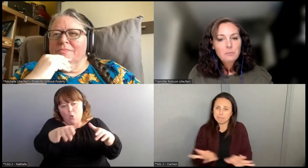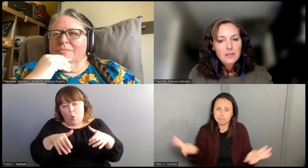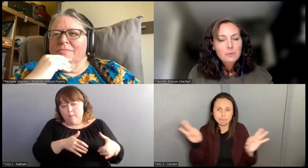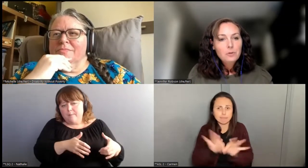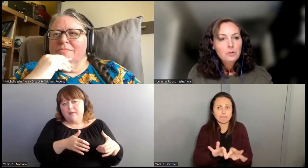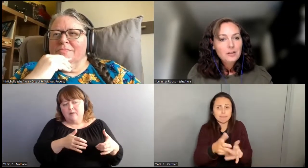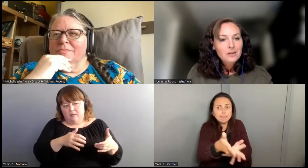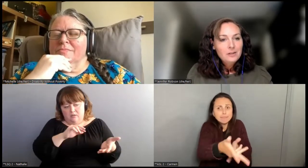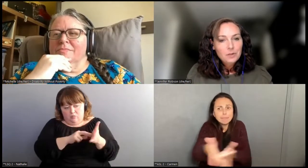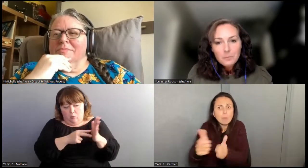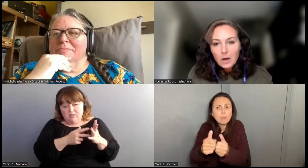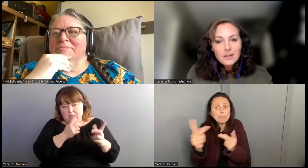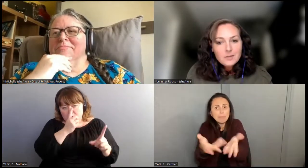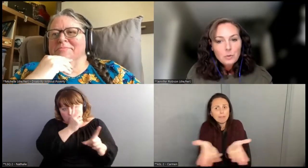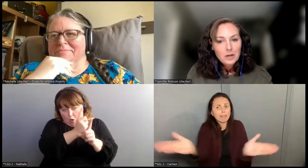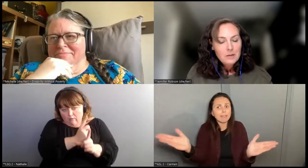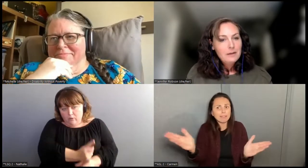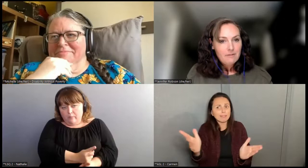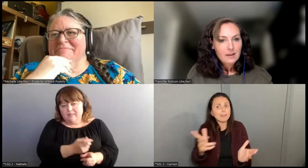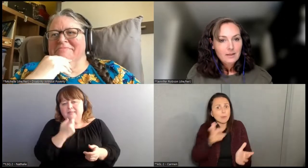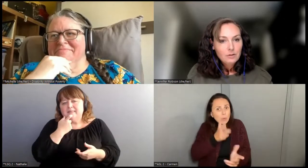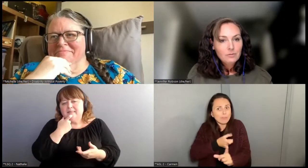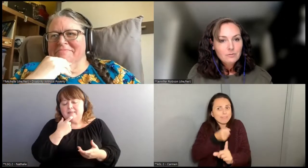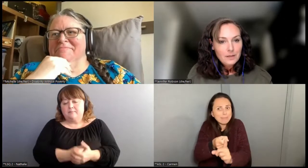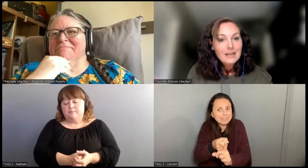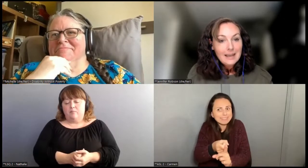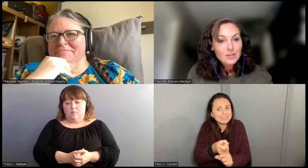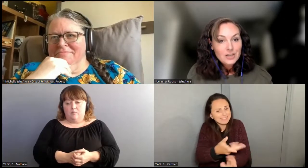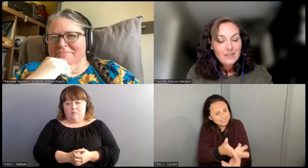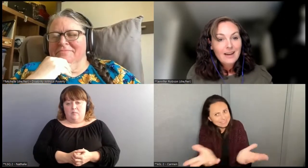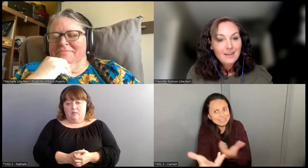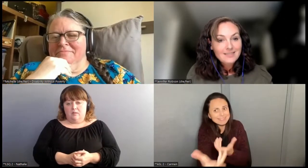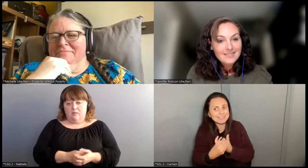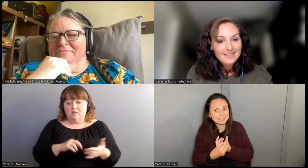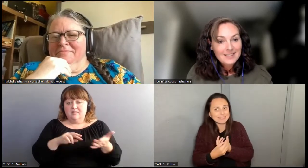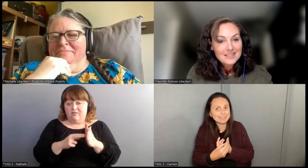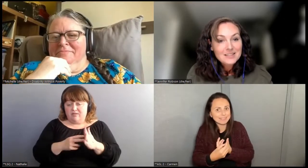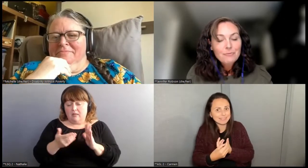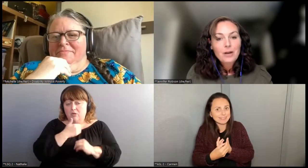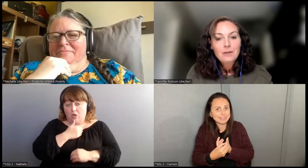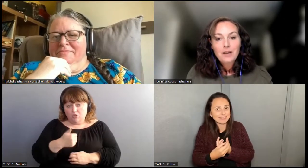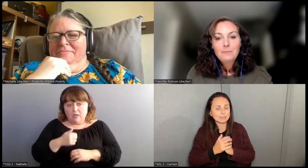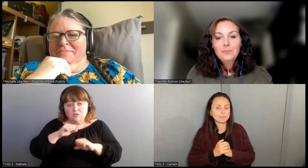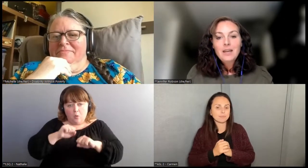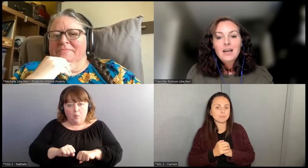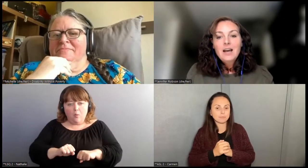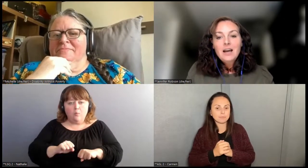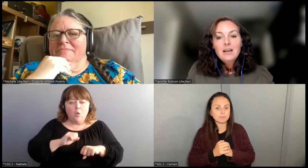PEOPLE WHERE THE BODIES WHO ARE GOING TO BE -- YOU KNOW, BE ENGAGED IN THAT DELIVERY,